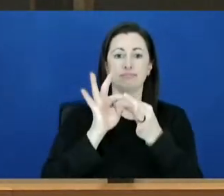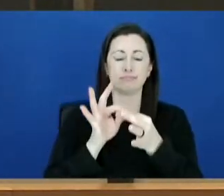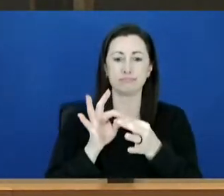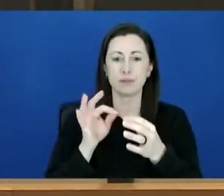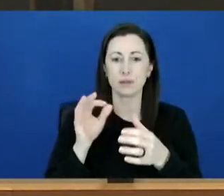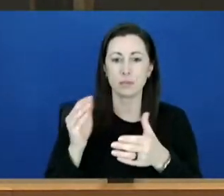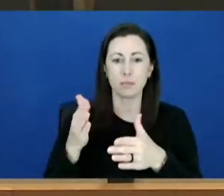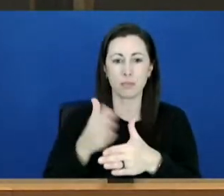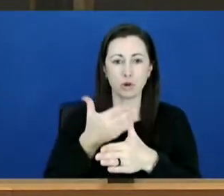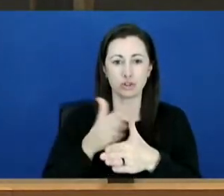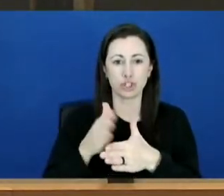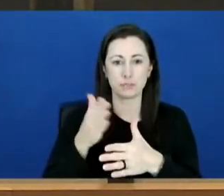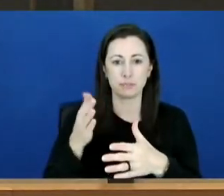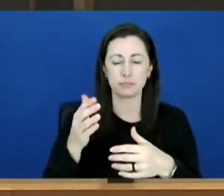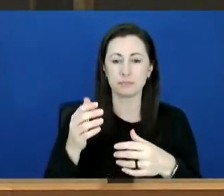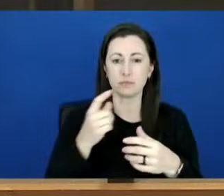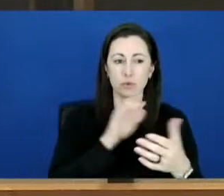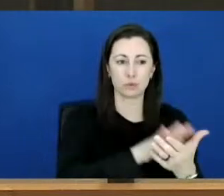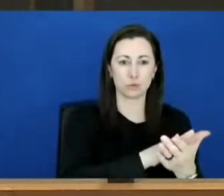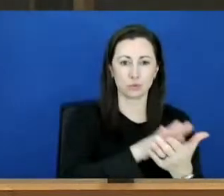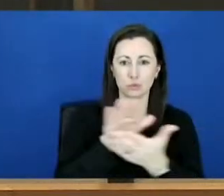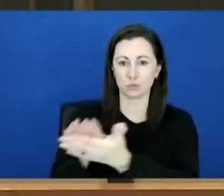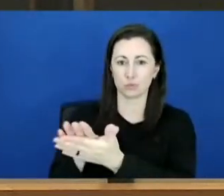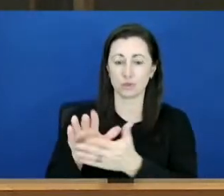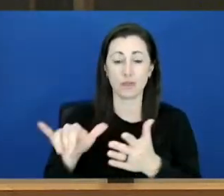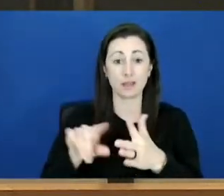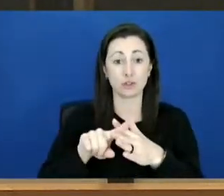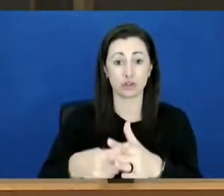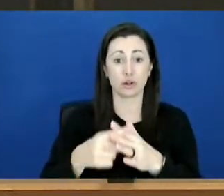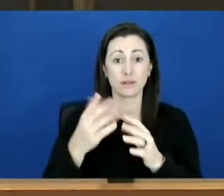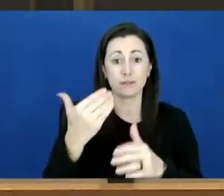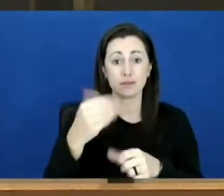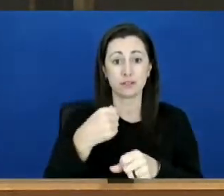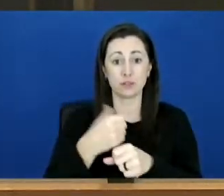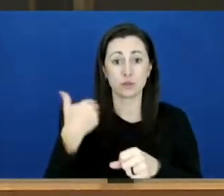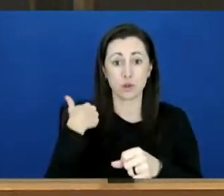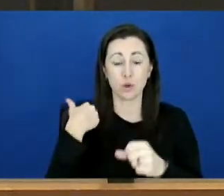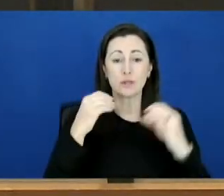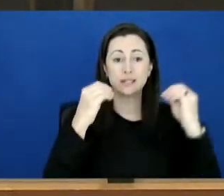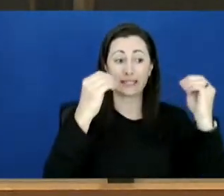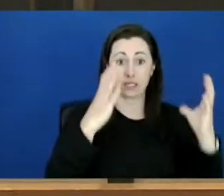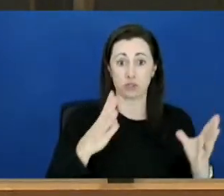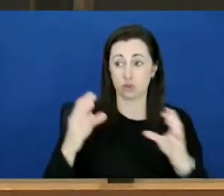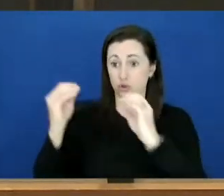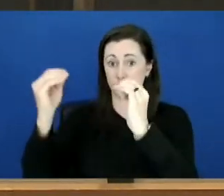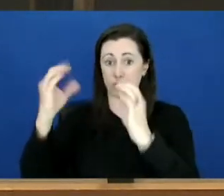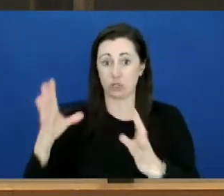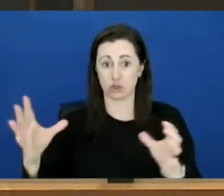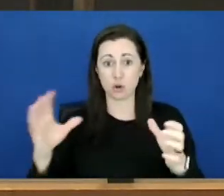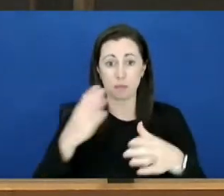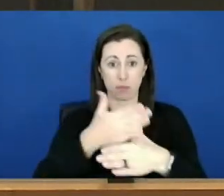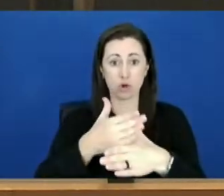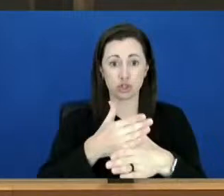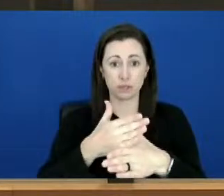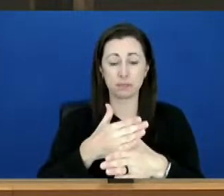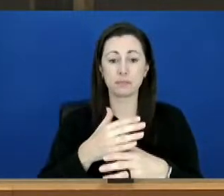AND THAT REKINDLED A PARTNERSHIP